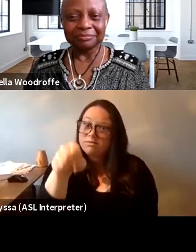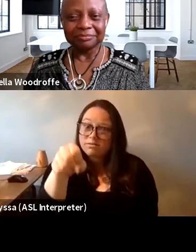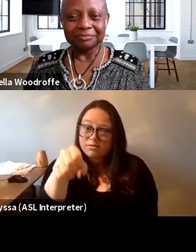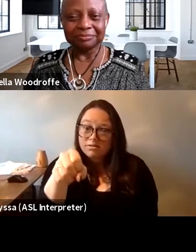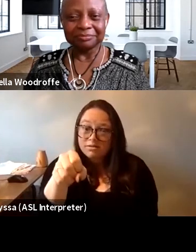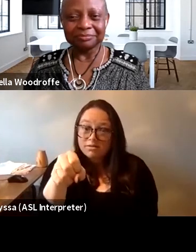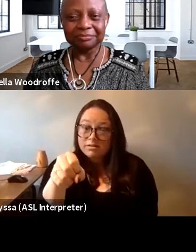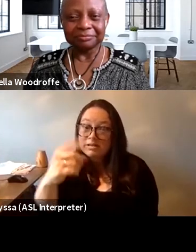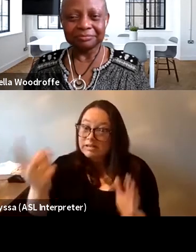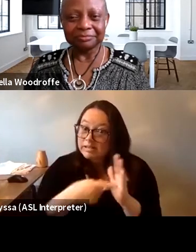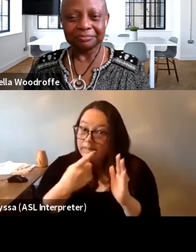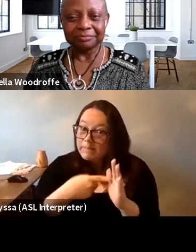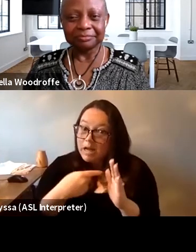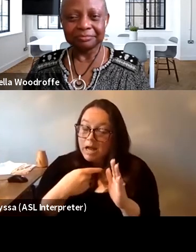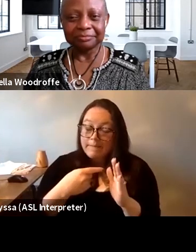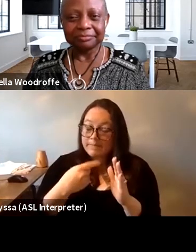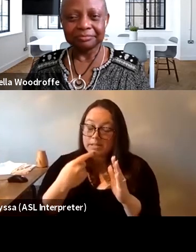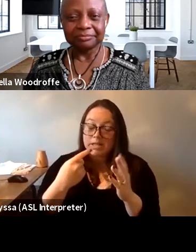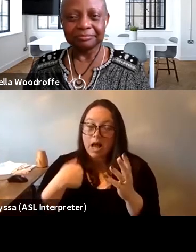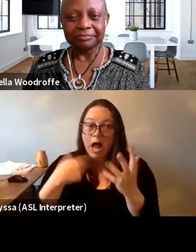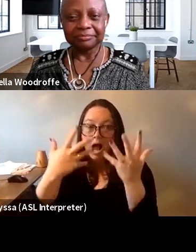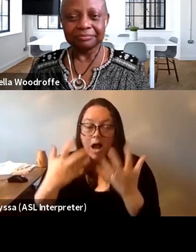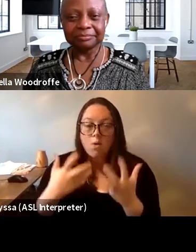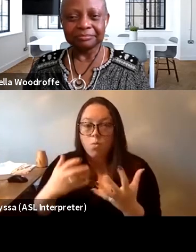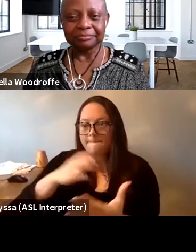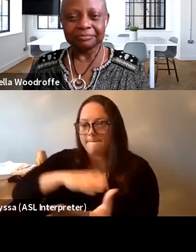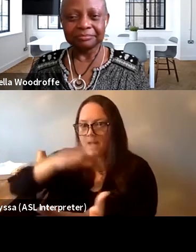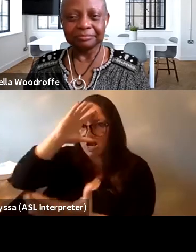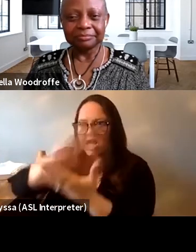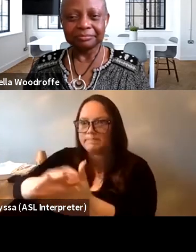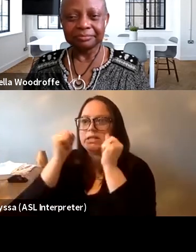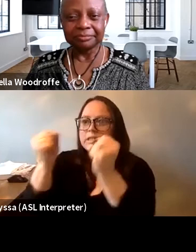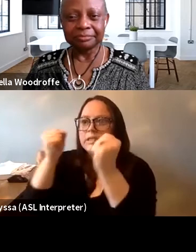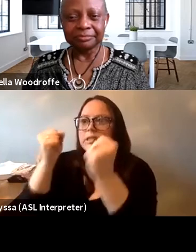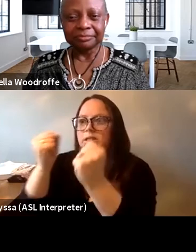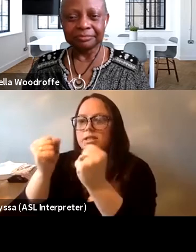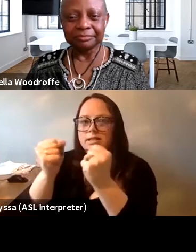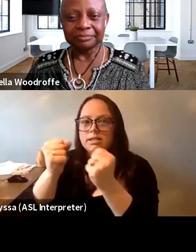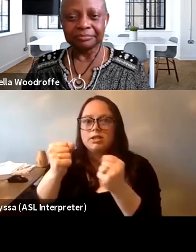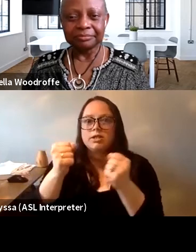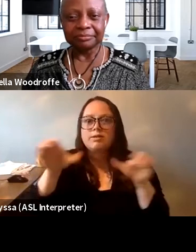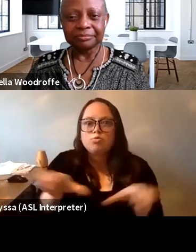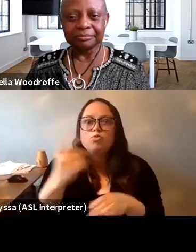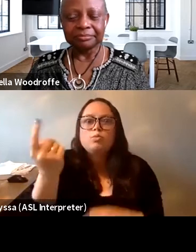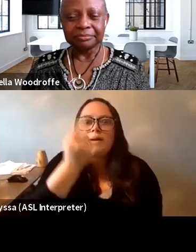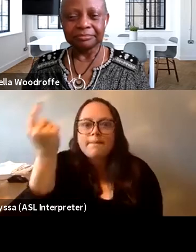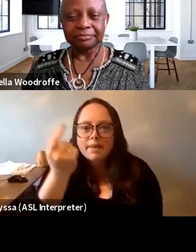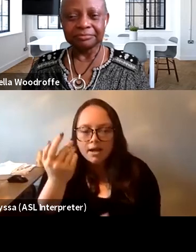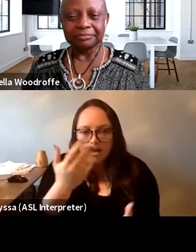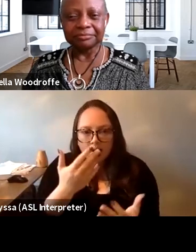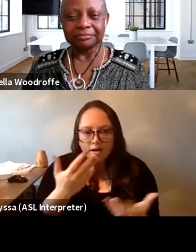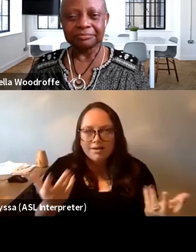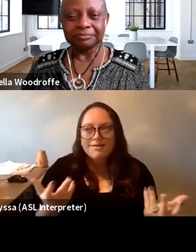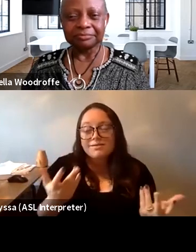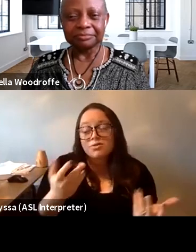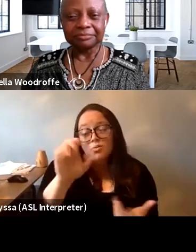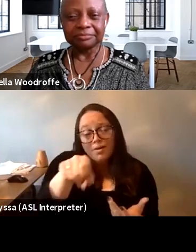and shake him a couple of times I can you just fax this one paper, you know, and so there's going to be frustration within